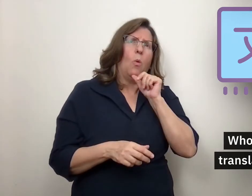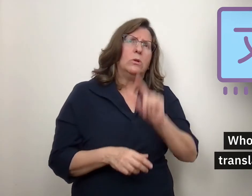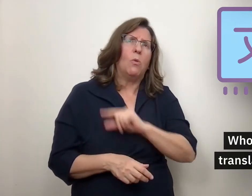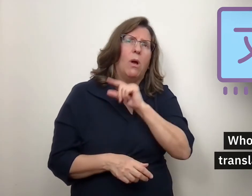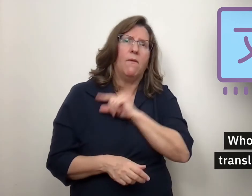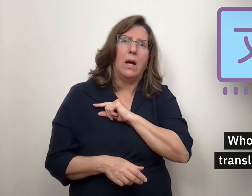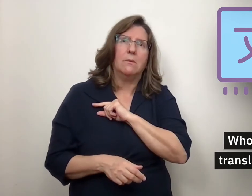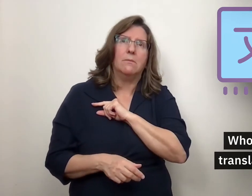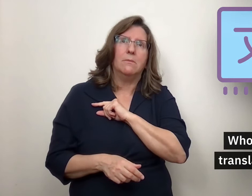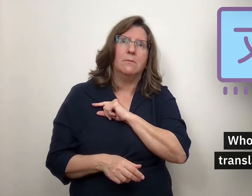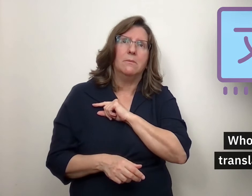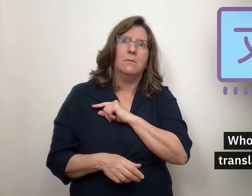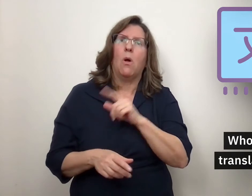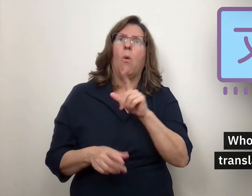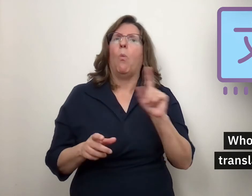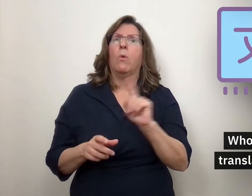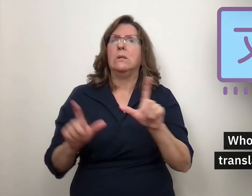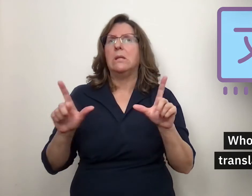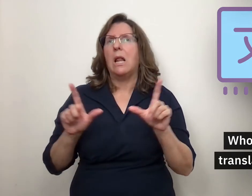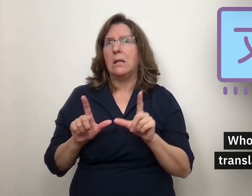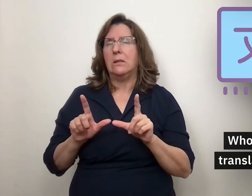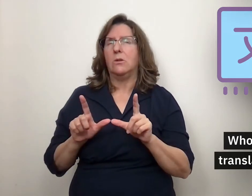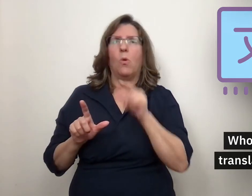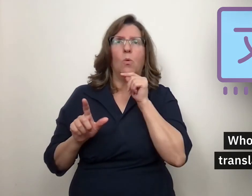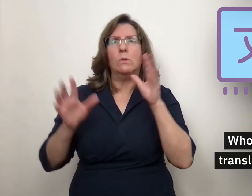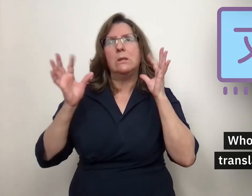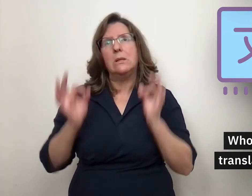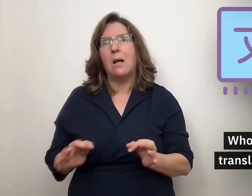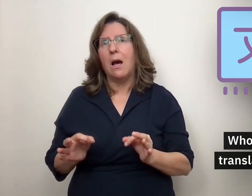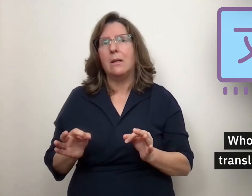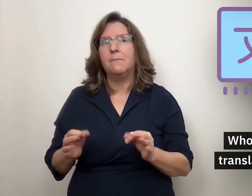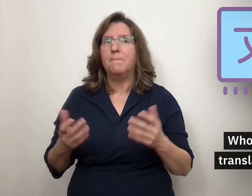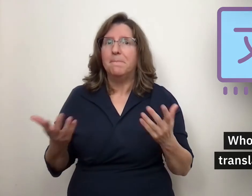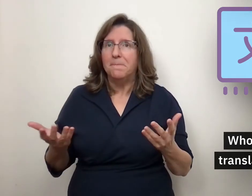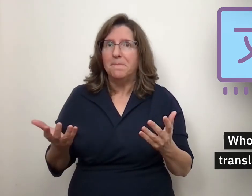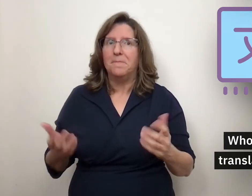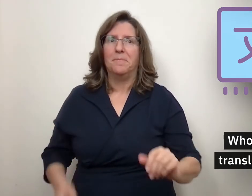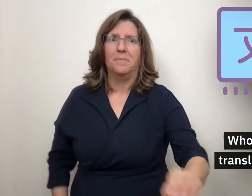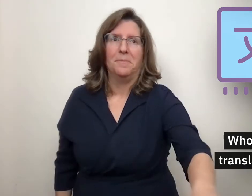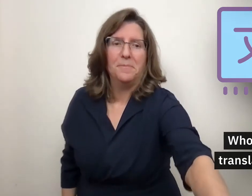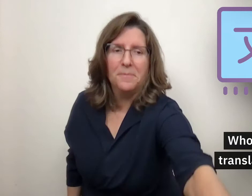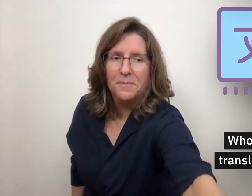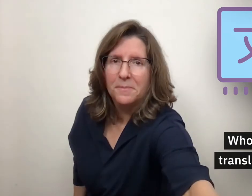Who is qualified, though? Are there licensure issues?